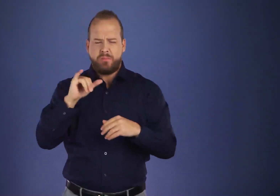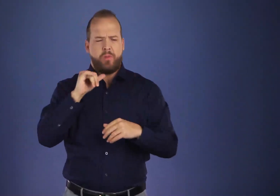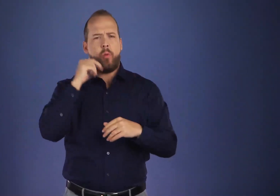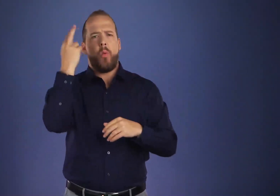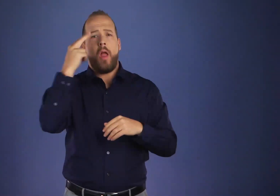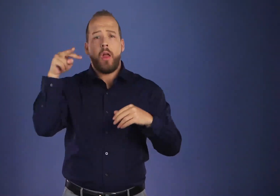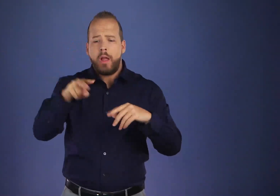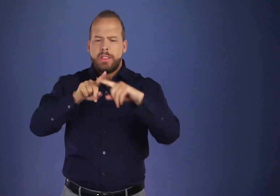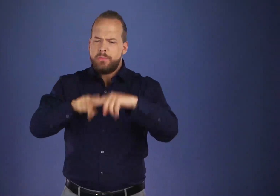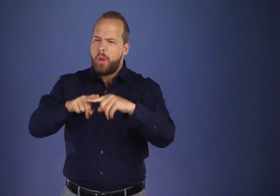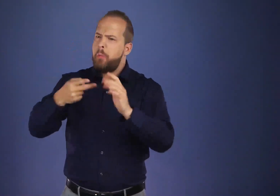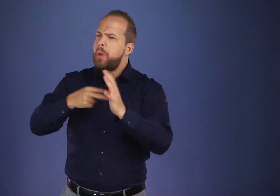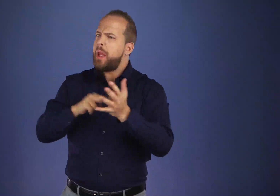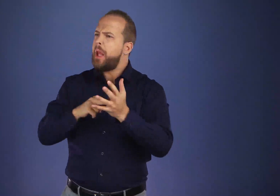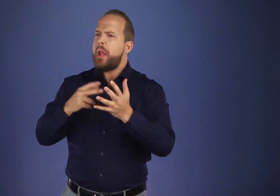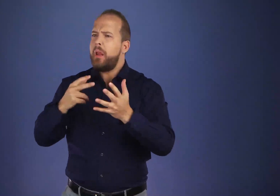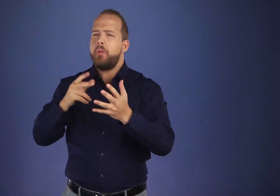We have experienced many of them.